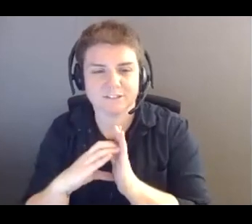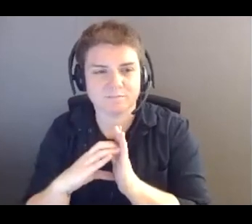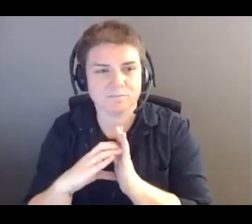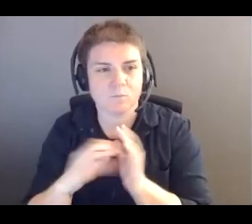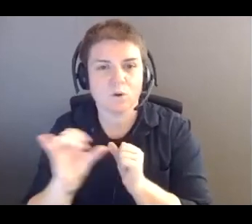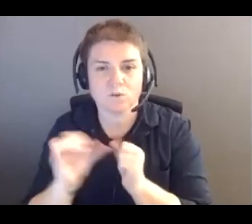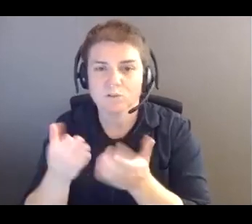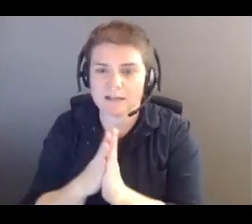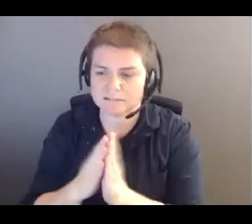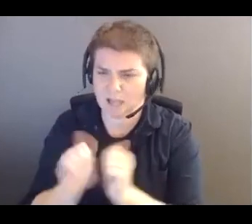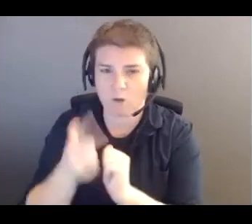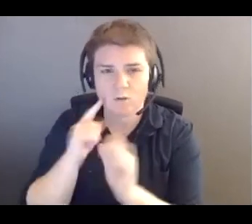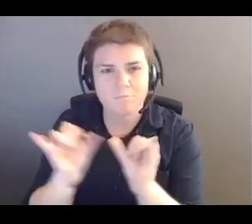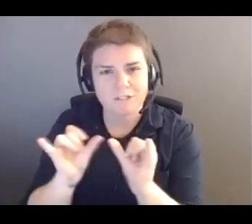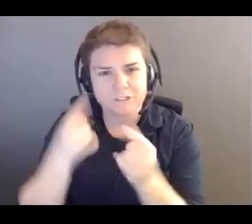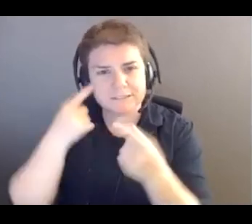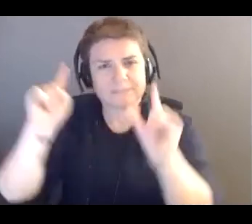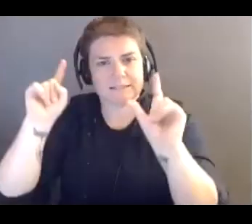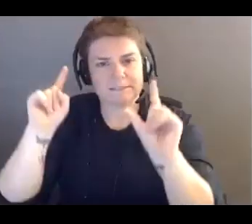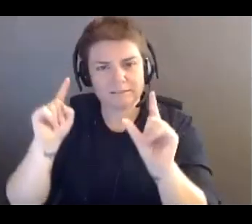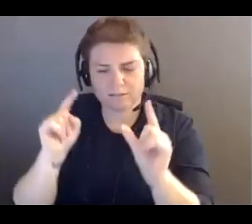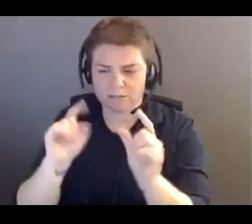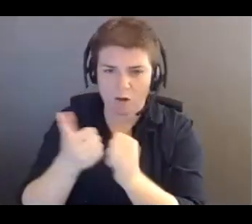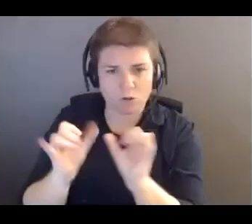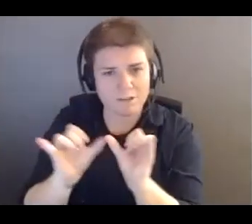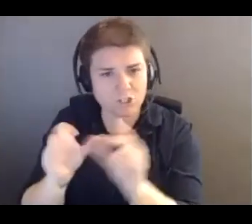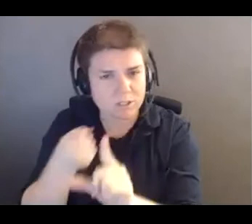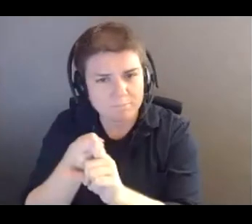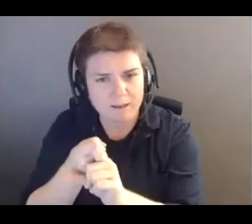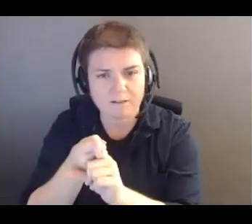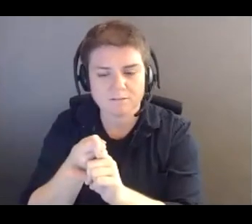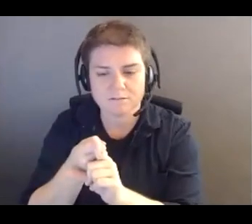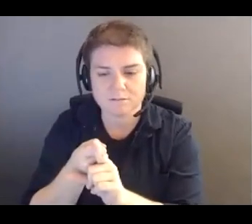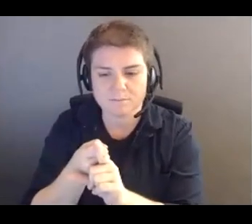do you measure success, learnings or impact and what is helpful and meaningful to capture?